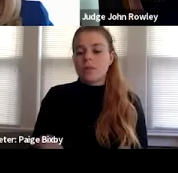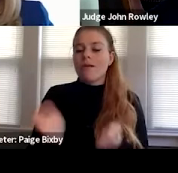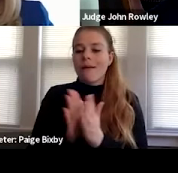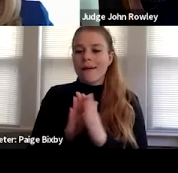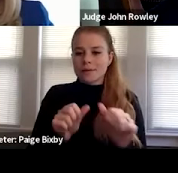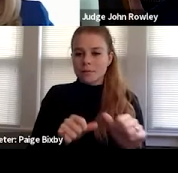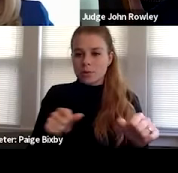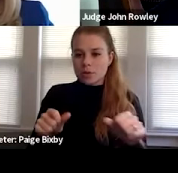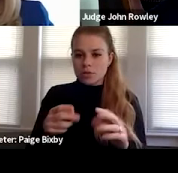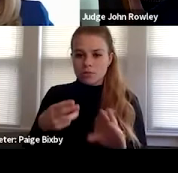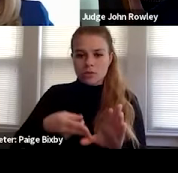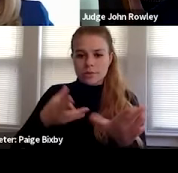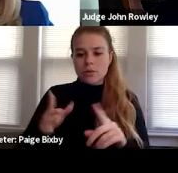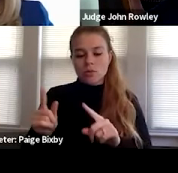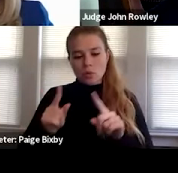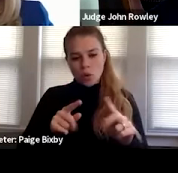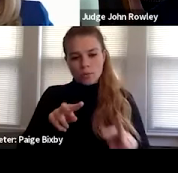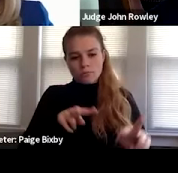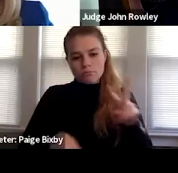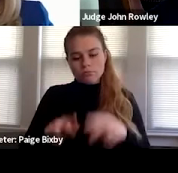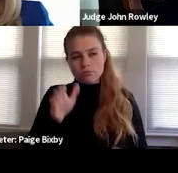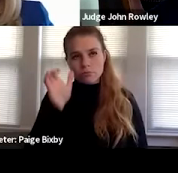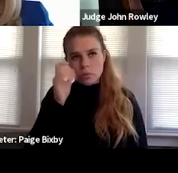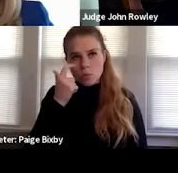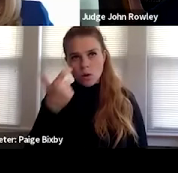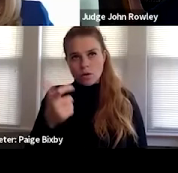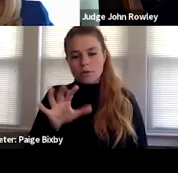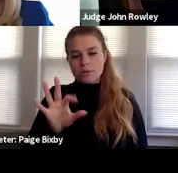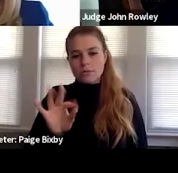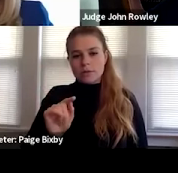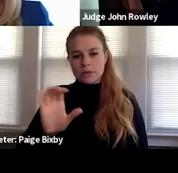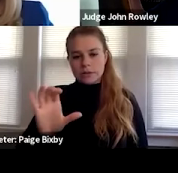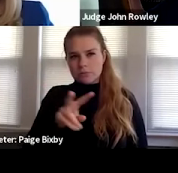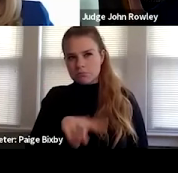that treatment court to see in advance what that might look like.